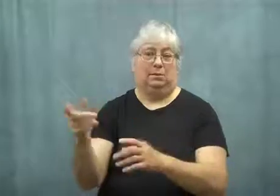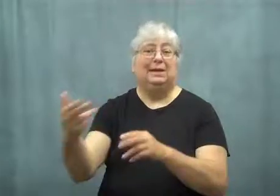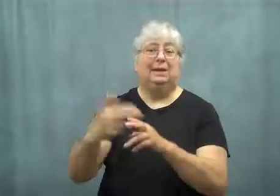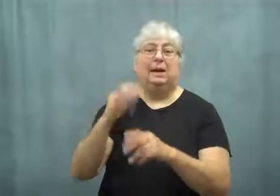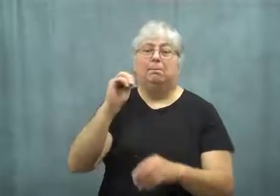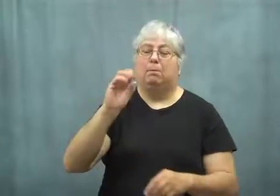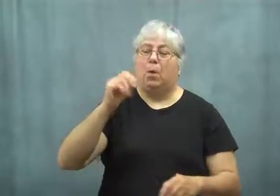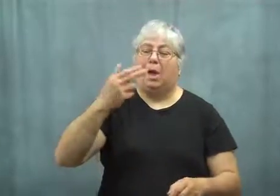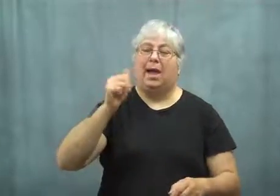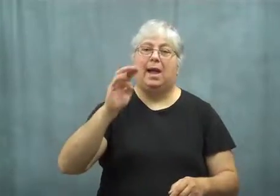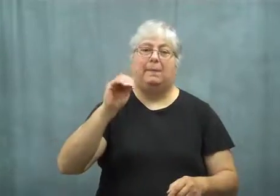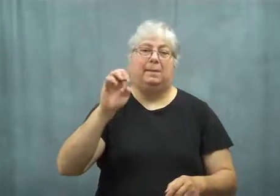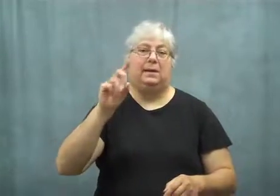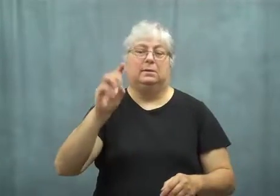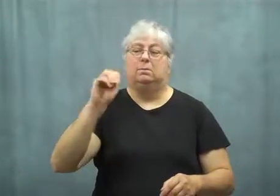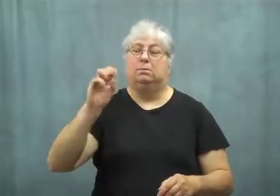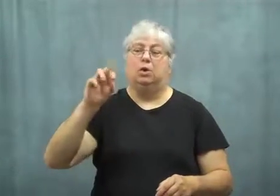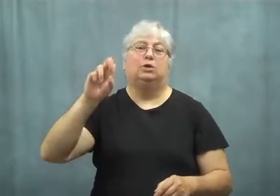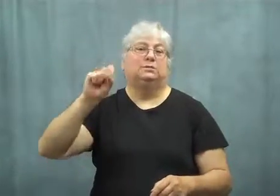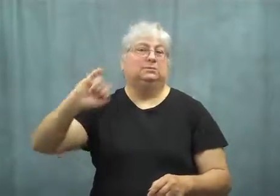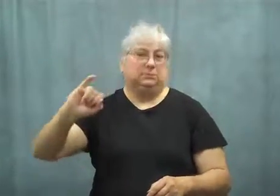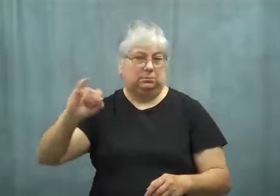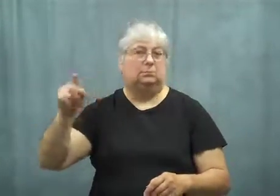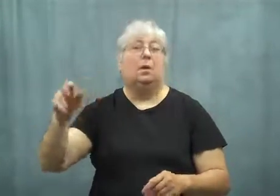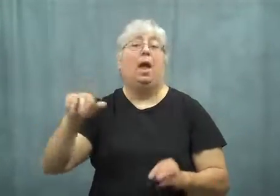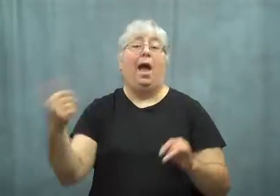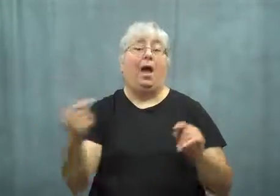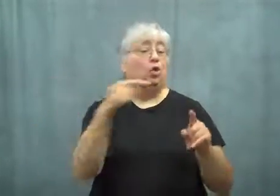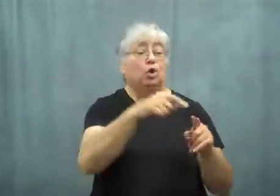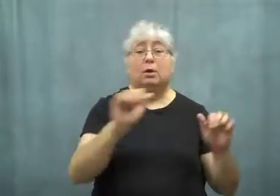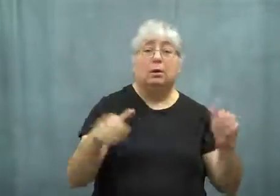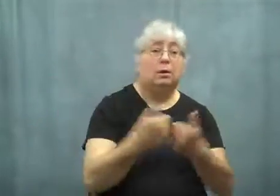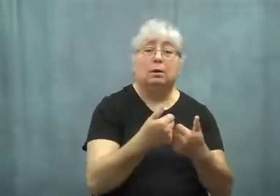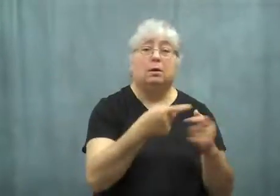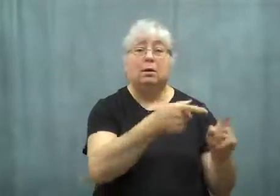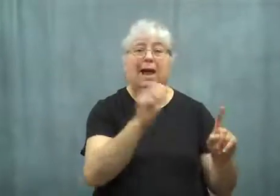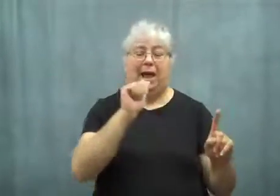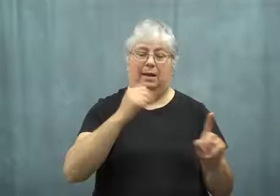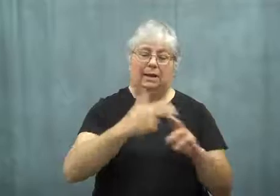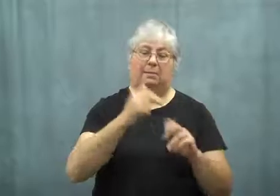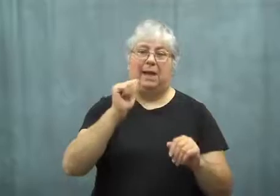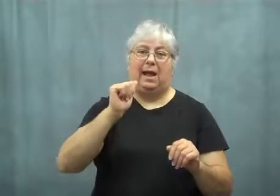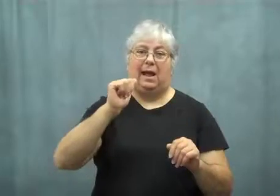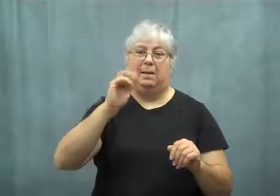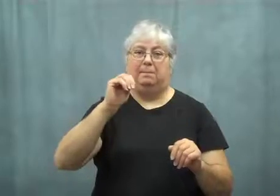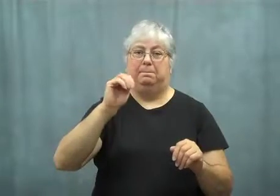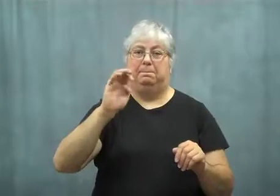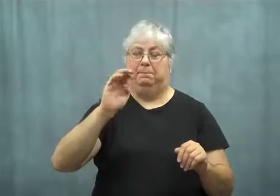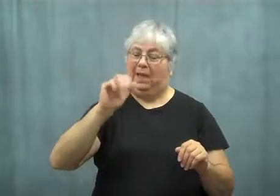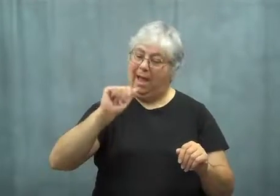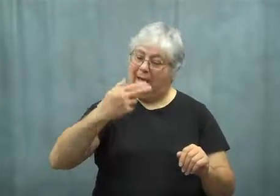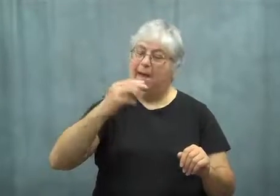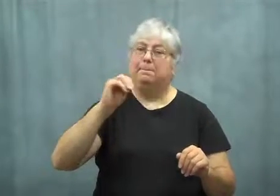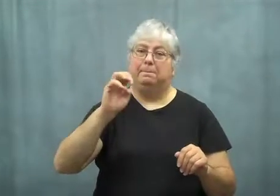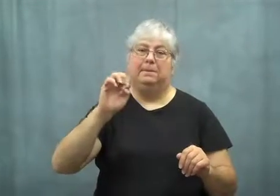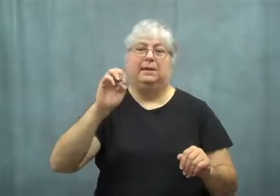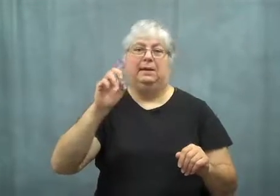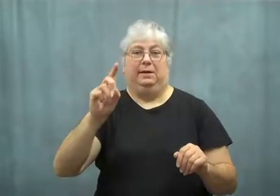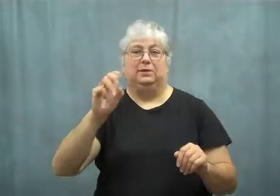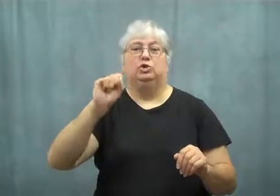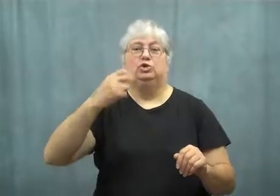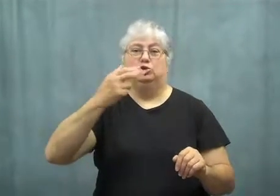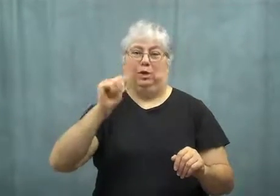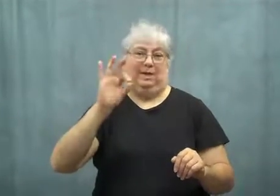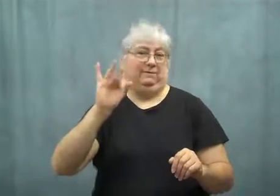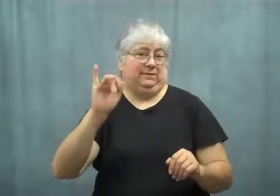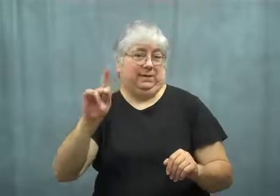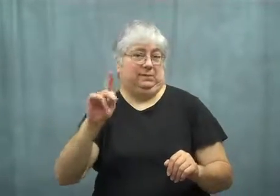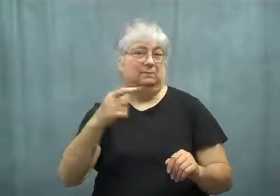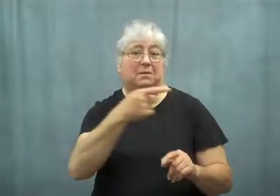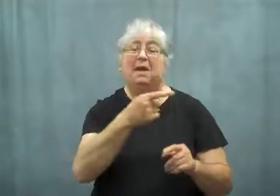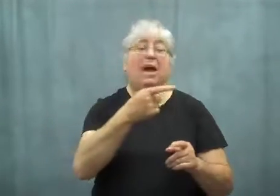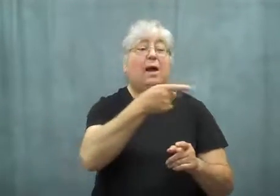His name is Mohamed Morsi.